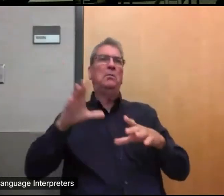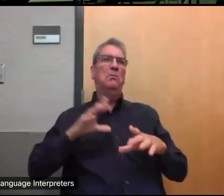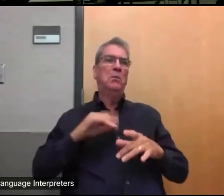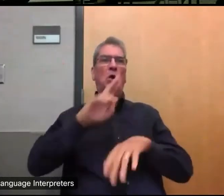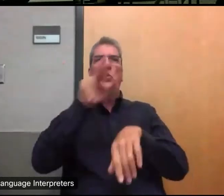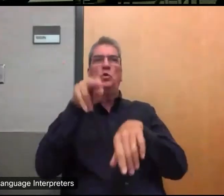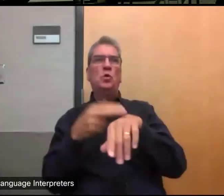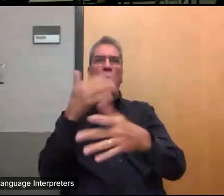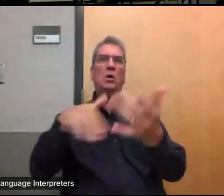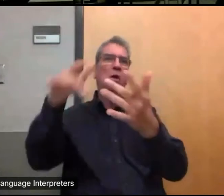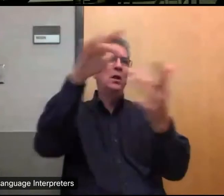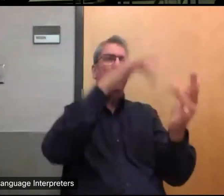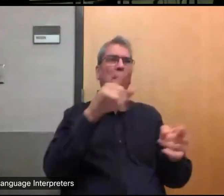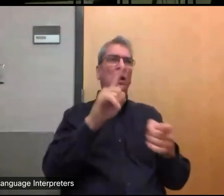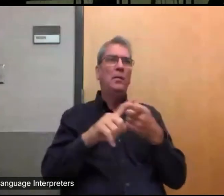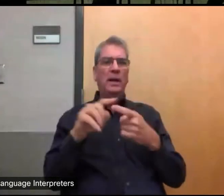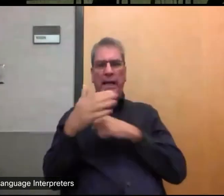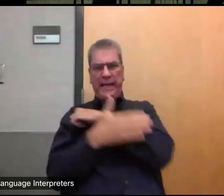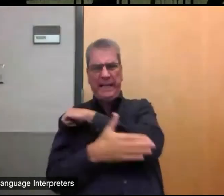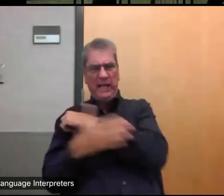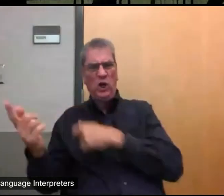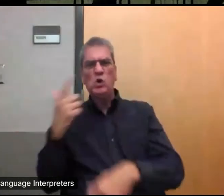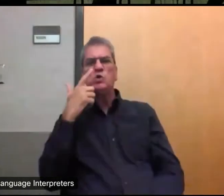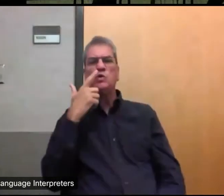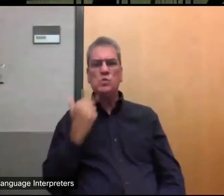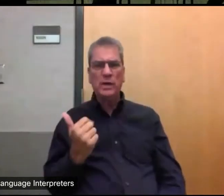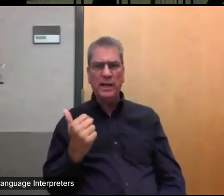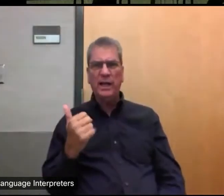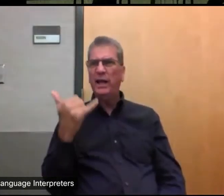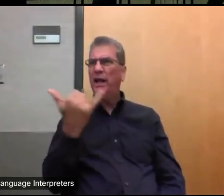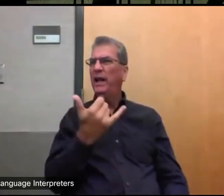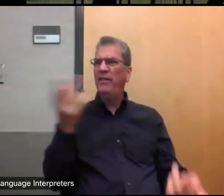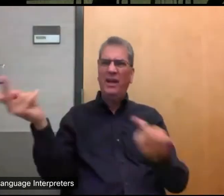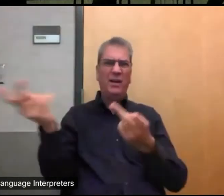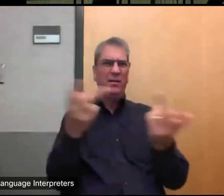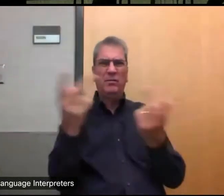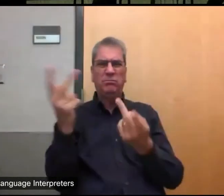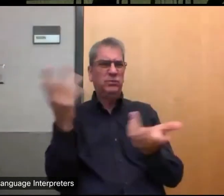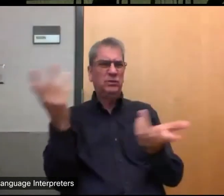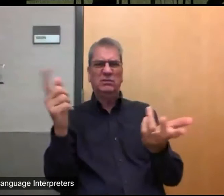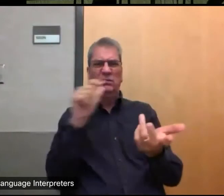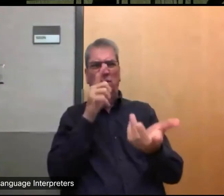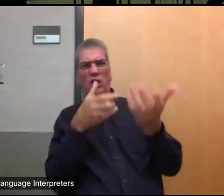and the county was still sitting at red and all of a sudden, then they had a credibility problem. Because they're even standing at a press conference,